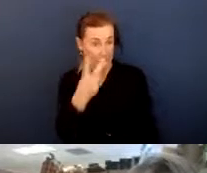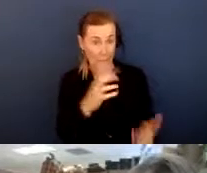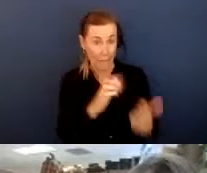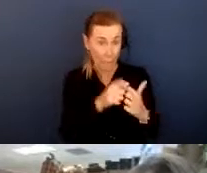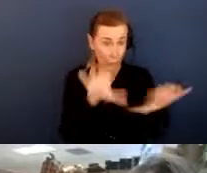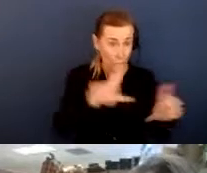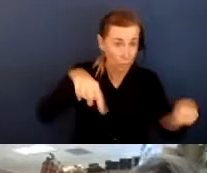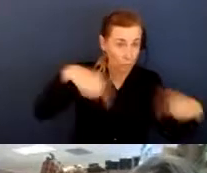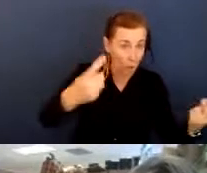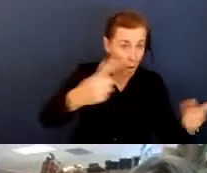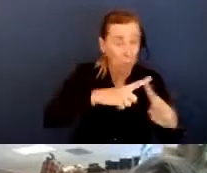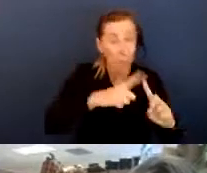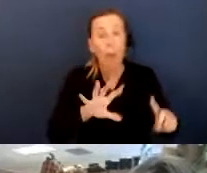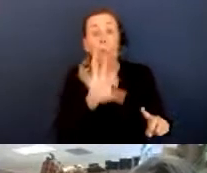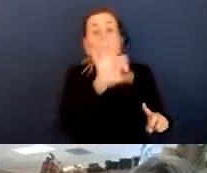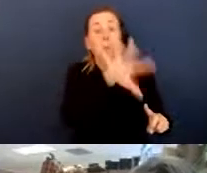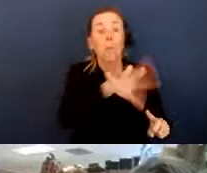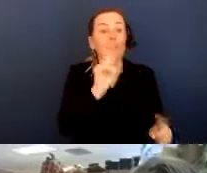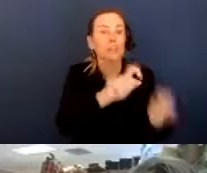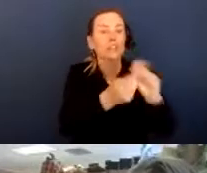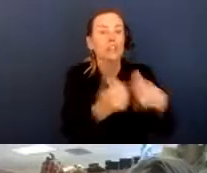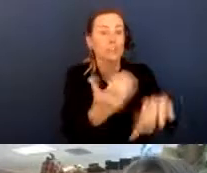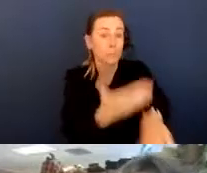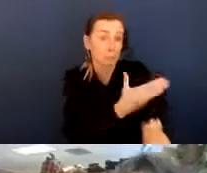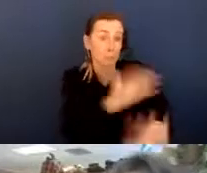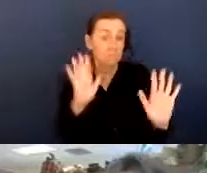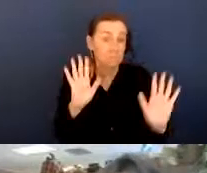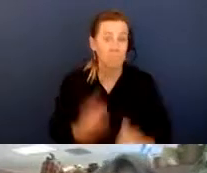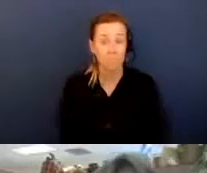If I see any issues, I would give recommendations to improve the problem areas.